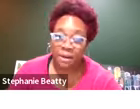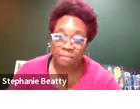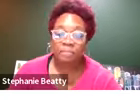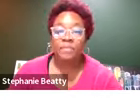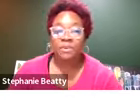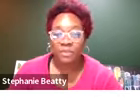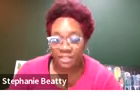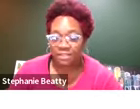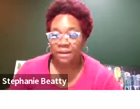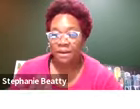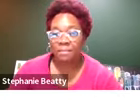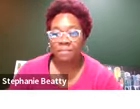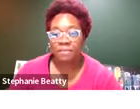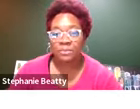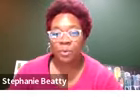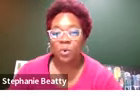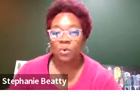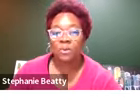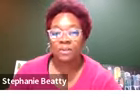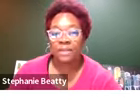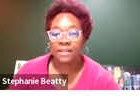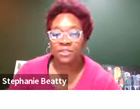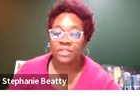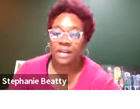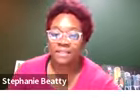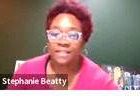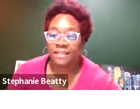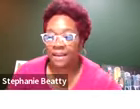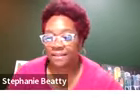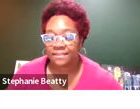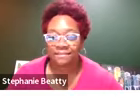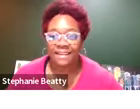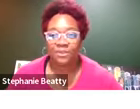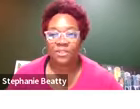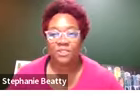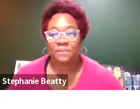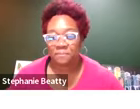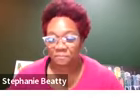But for this poll, the answer's United States and Canada. Next question.